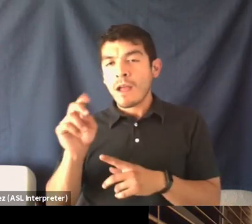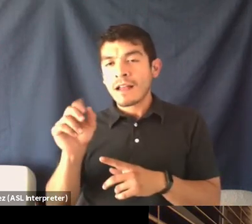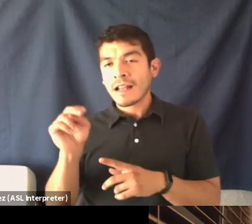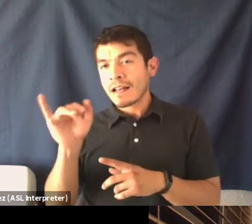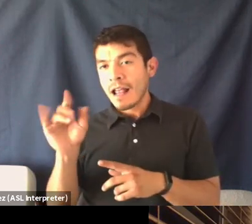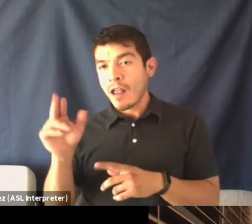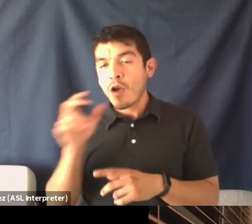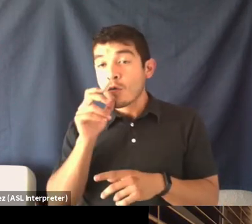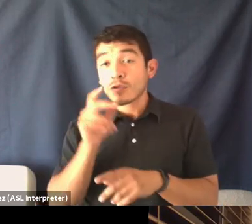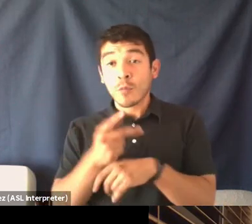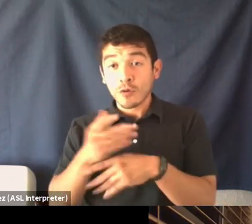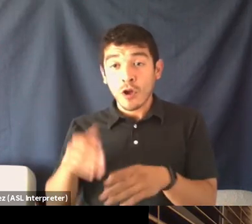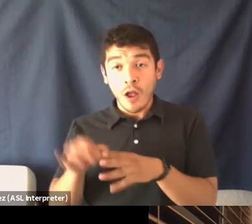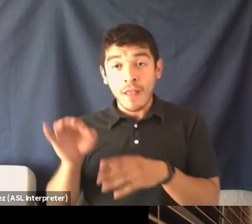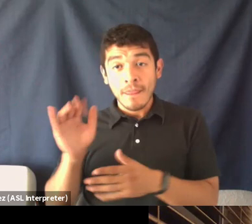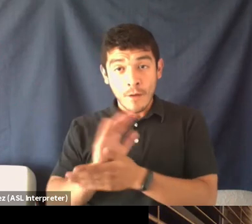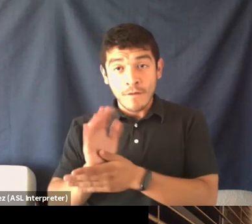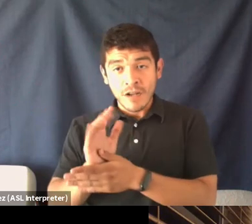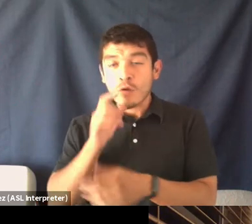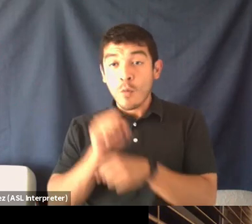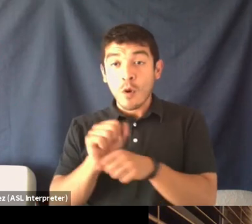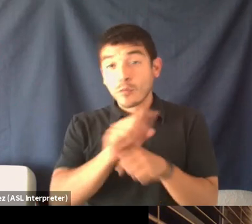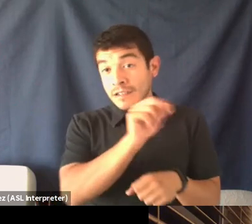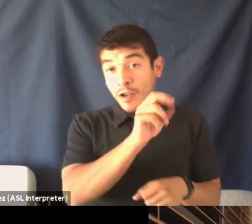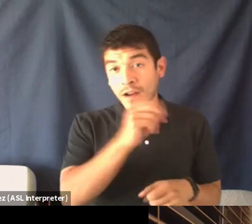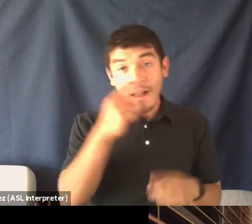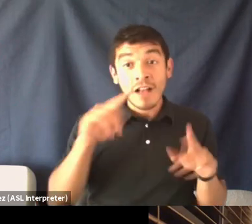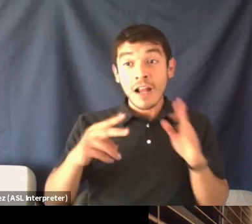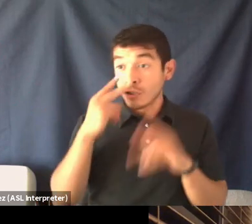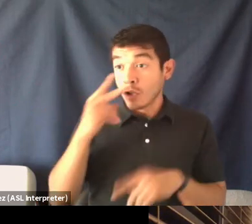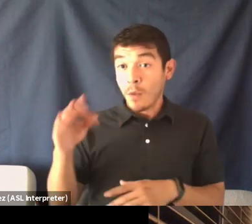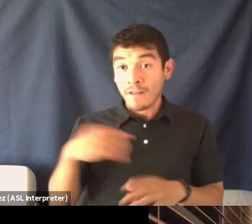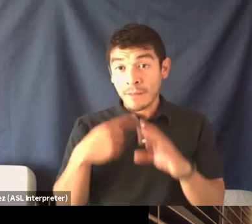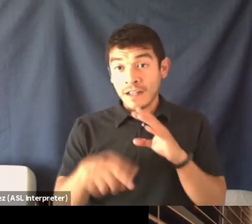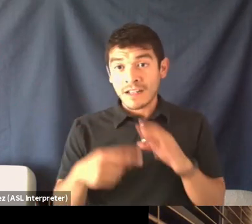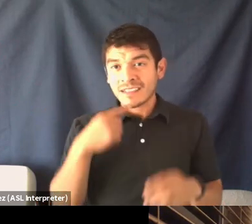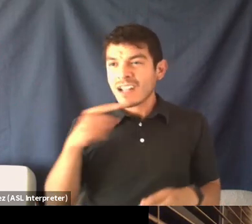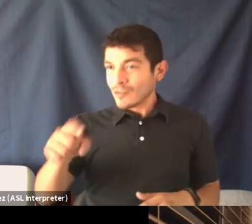on the film who works with Darren, finally saw one of my emails and was like, "You must be crazy.